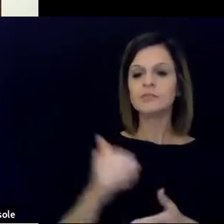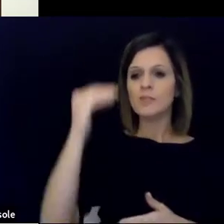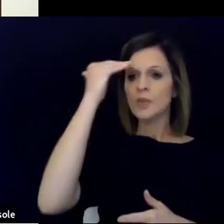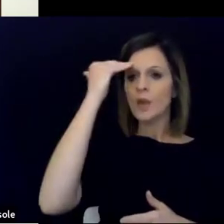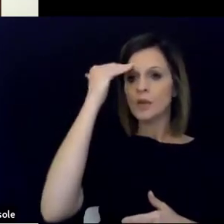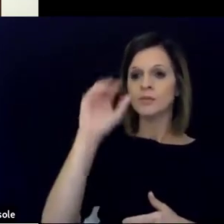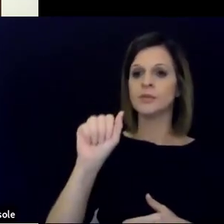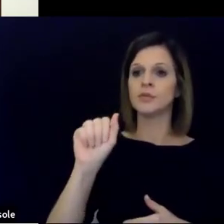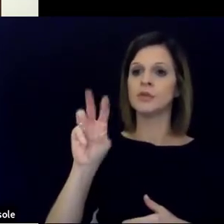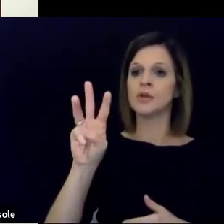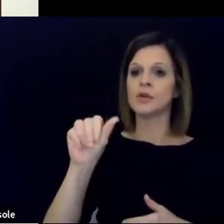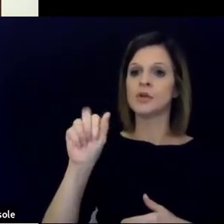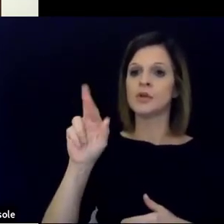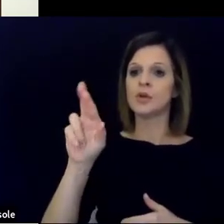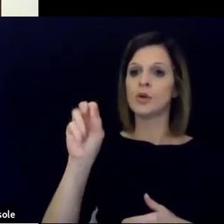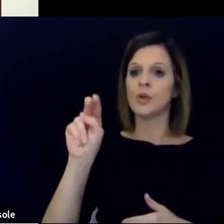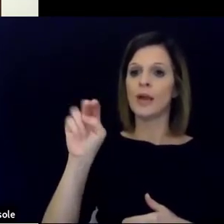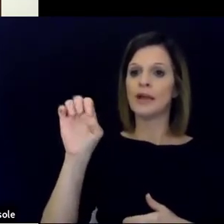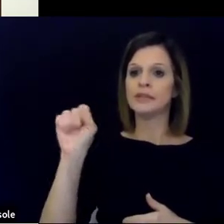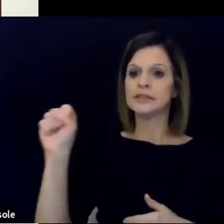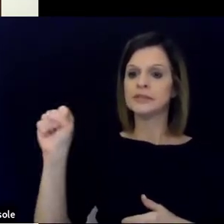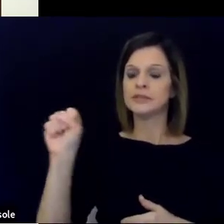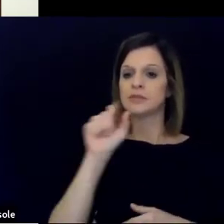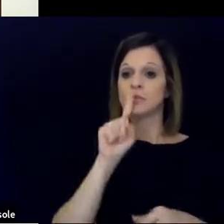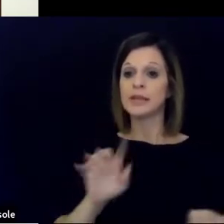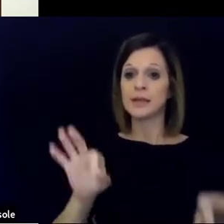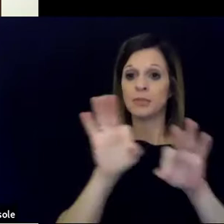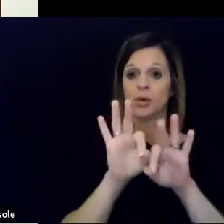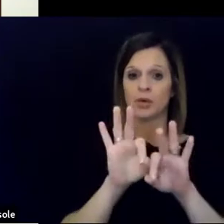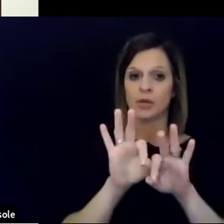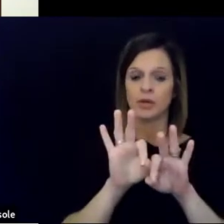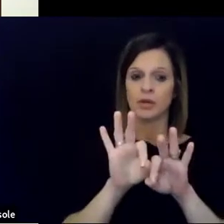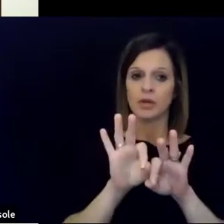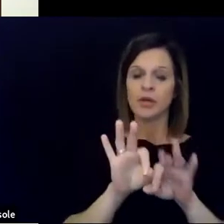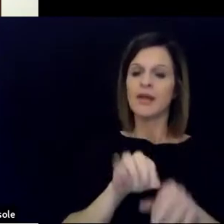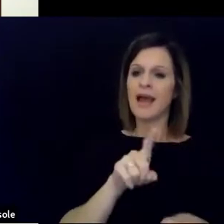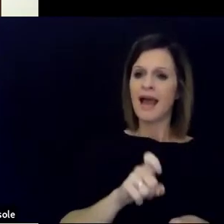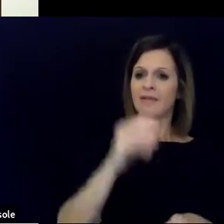What I have to know that I want to accomplish something, before I can accomplish it, right?